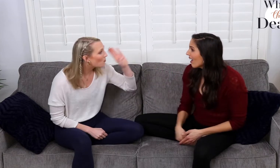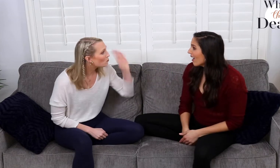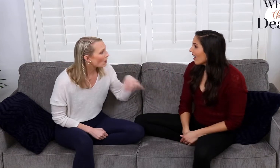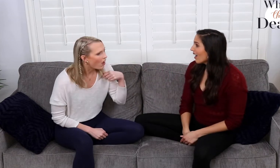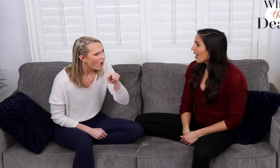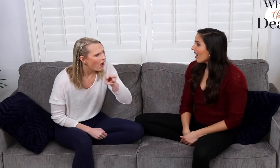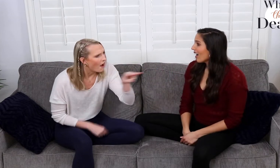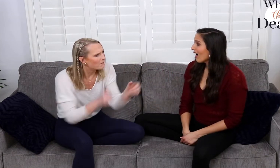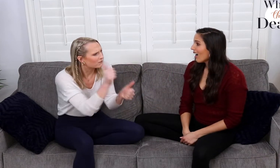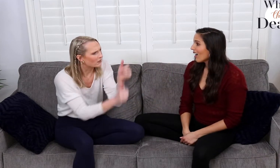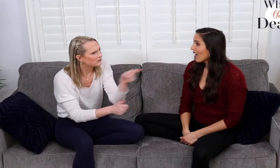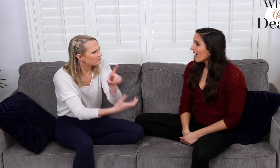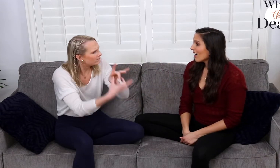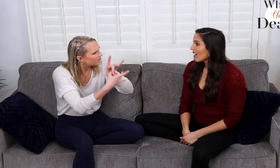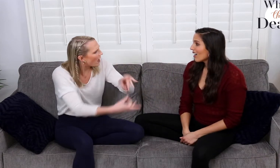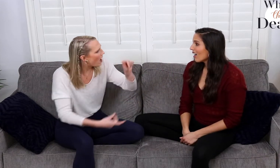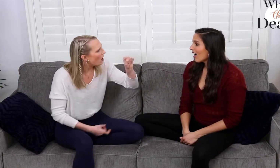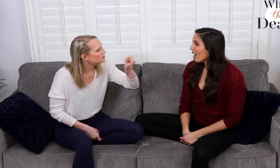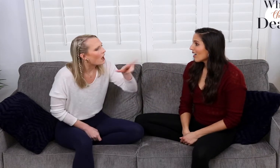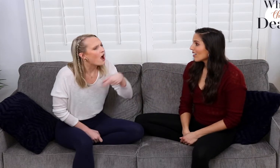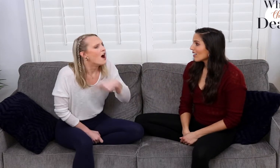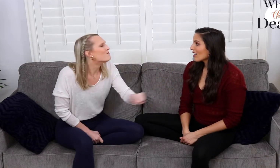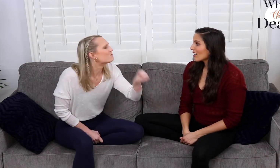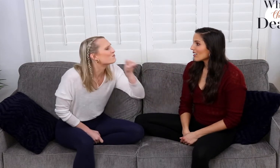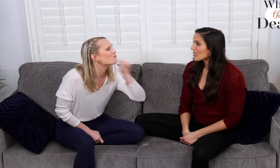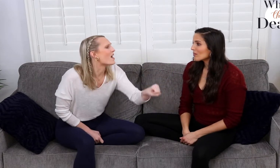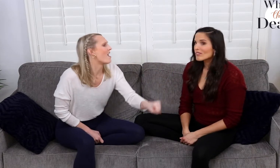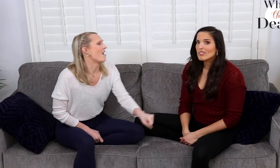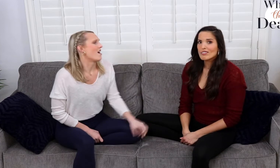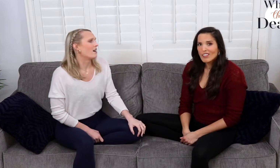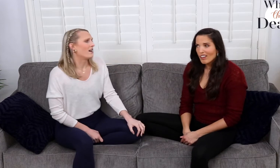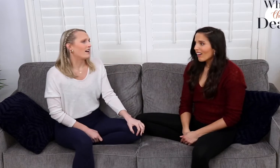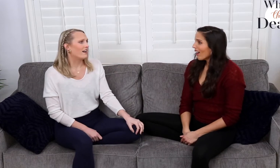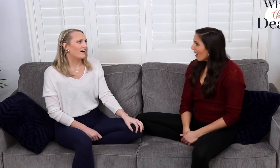Know that, I watch most relate ASL I kissfist.